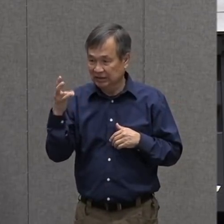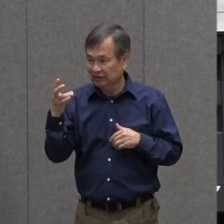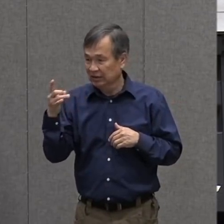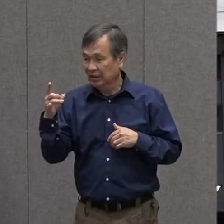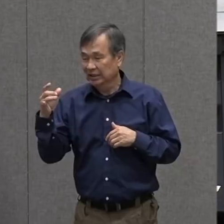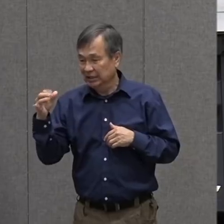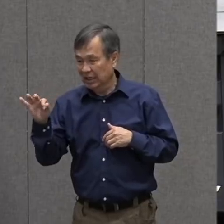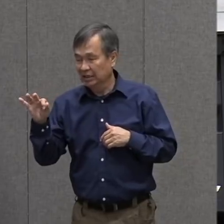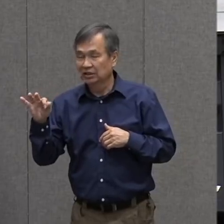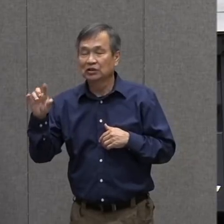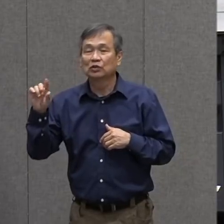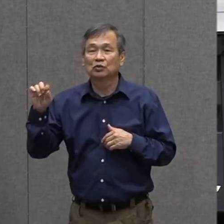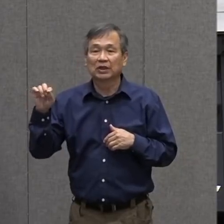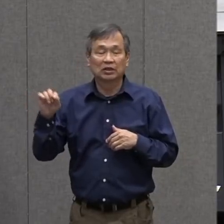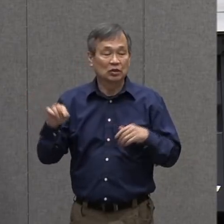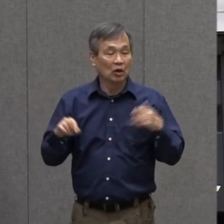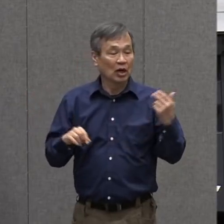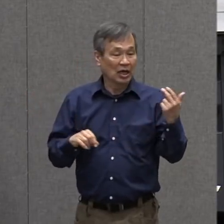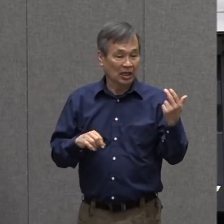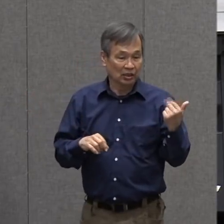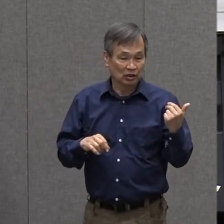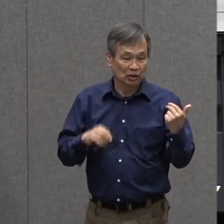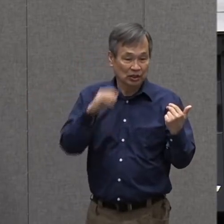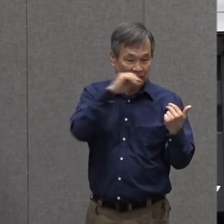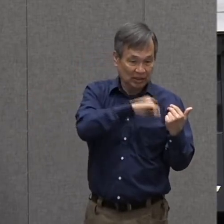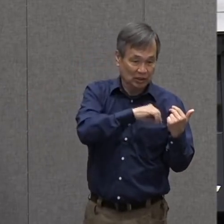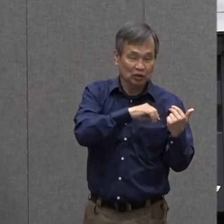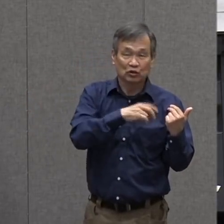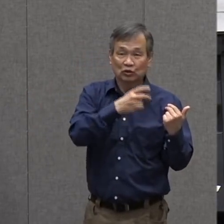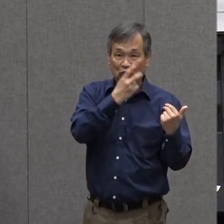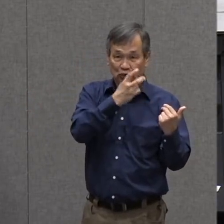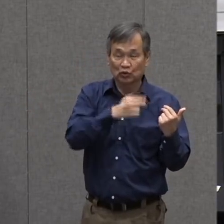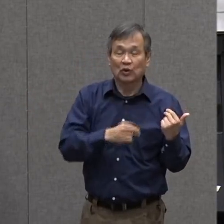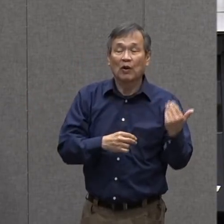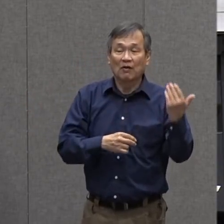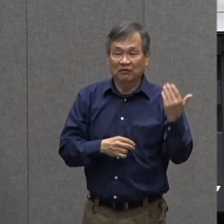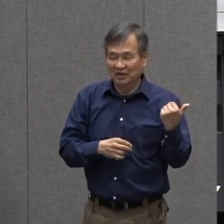So that two that I added to get me to 15 plus the five more